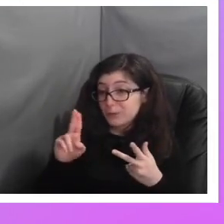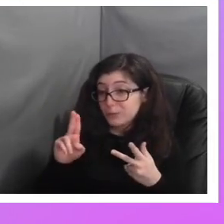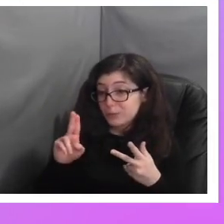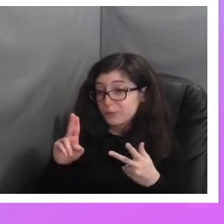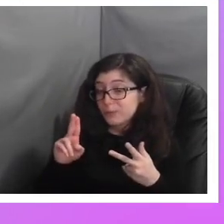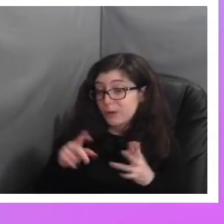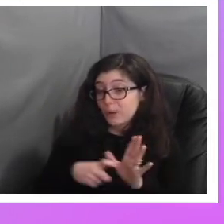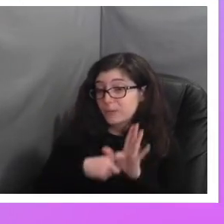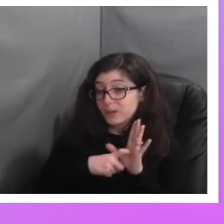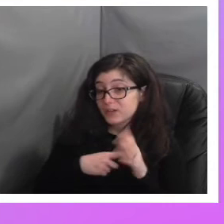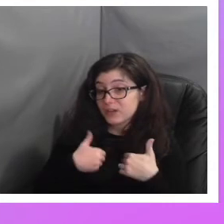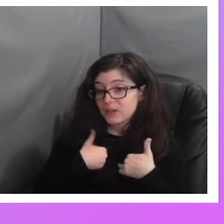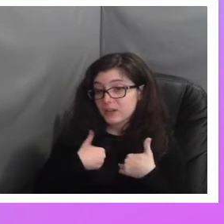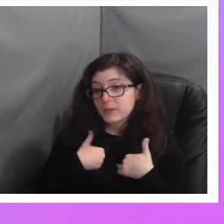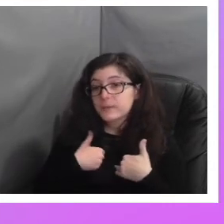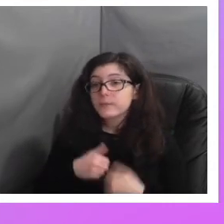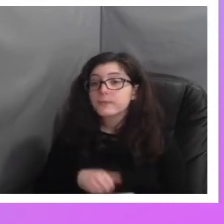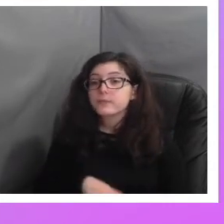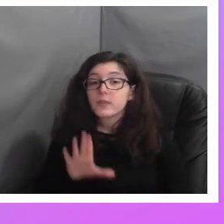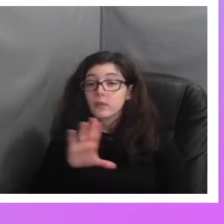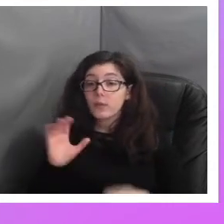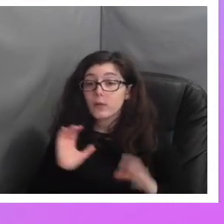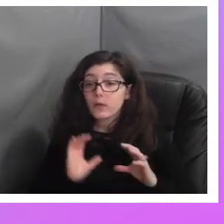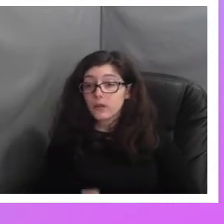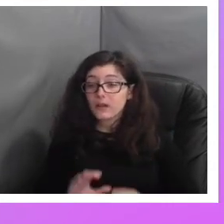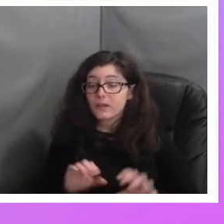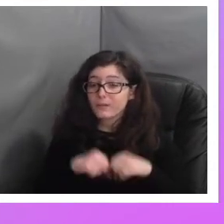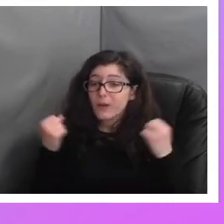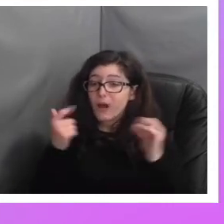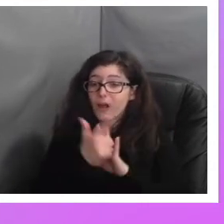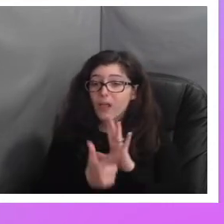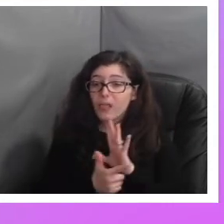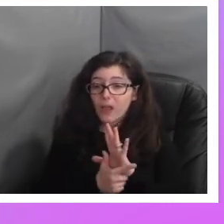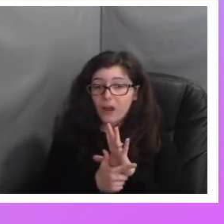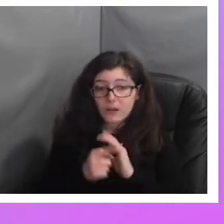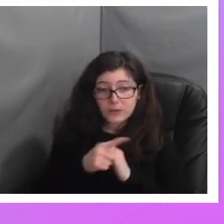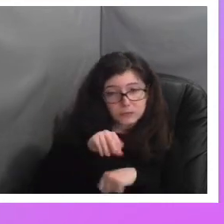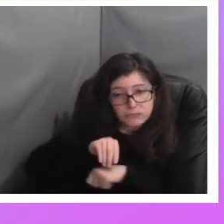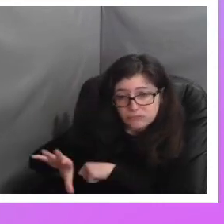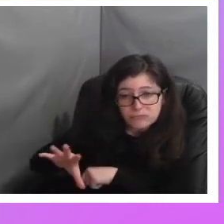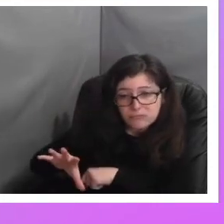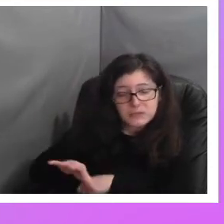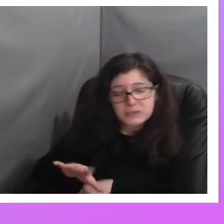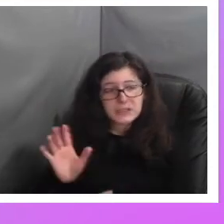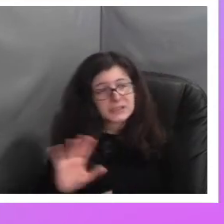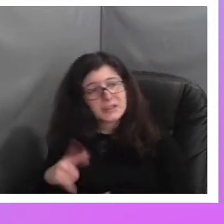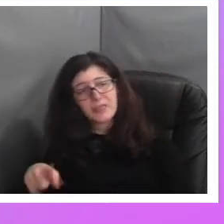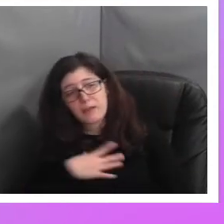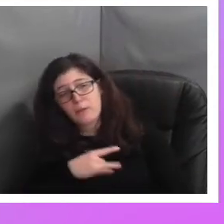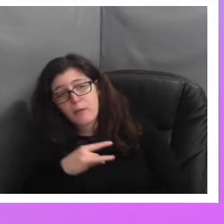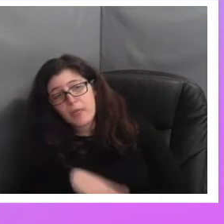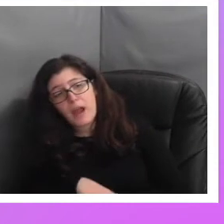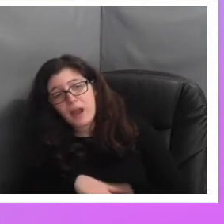you don't want to make your clients violate the law, they won't like it , they won't come back.